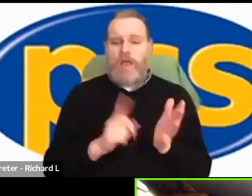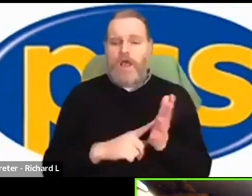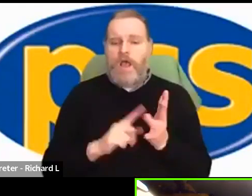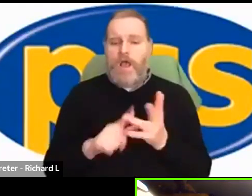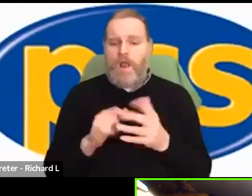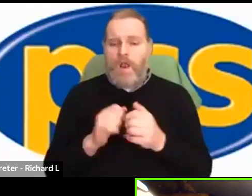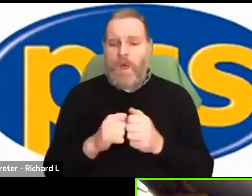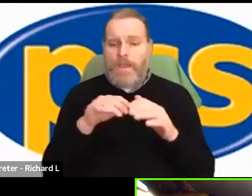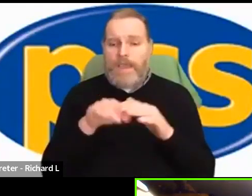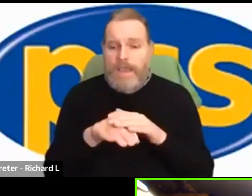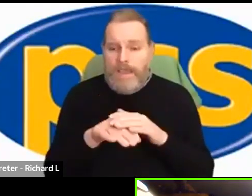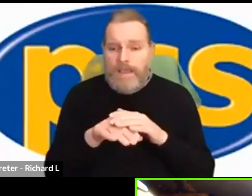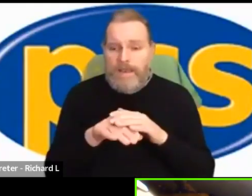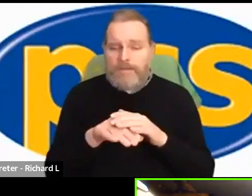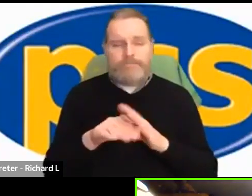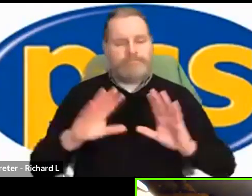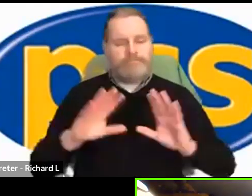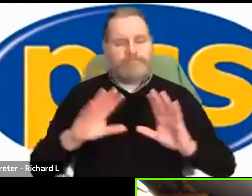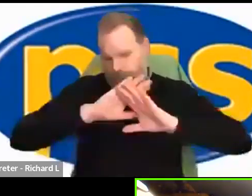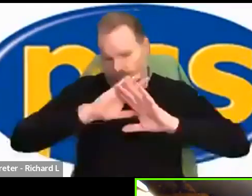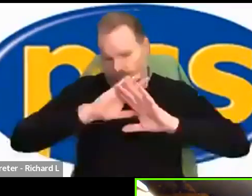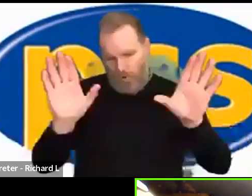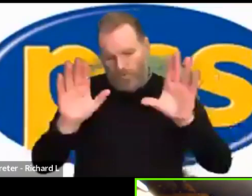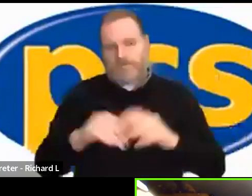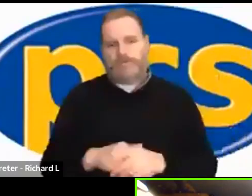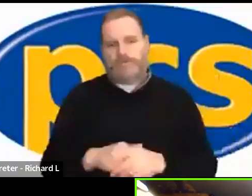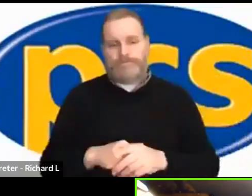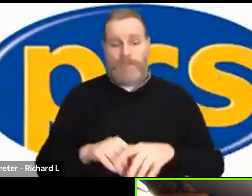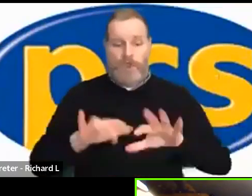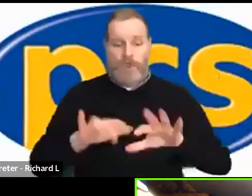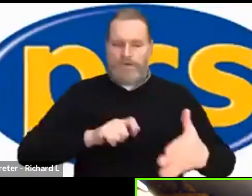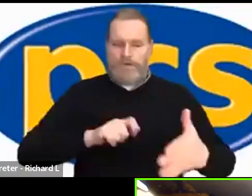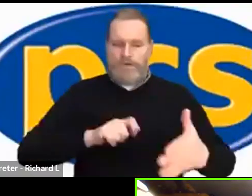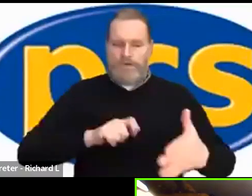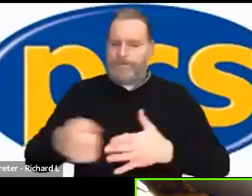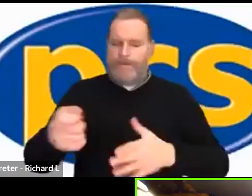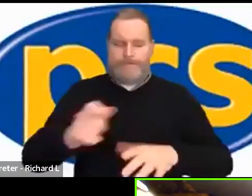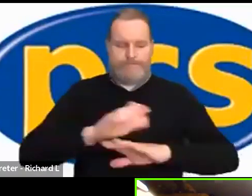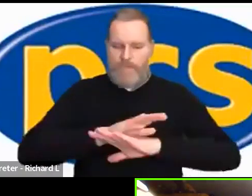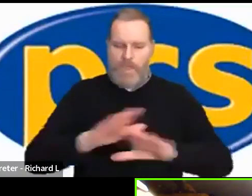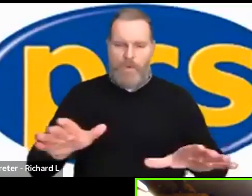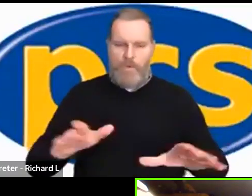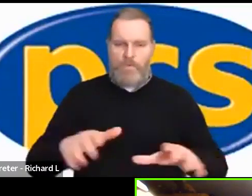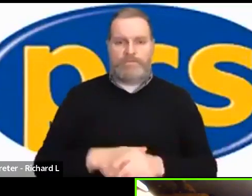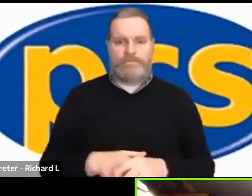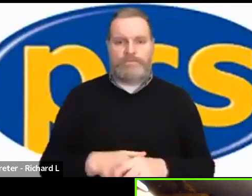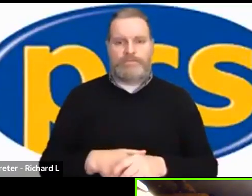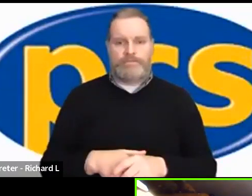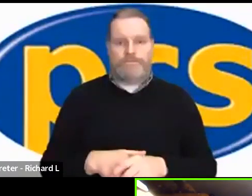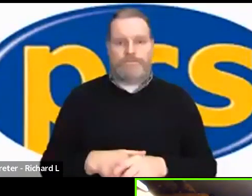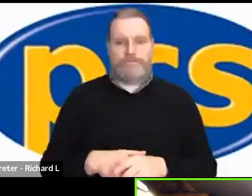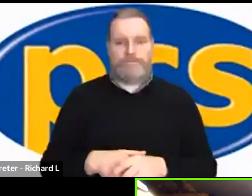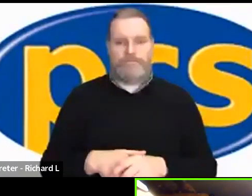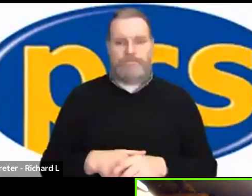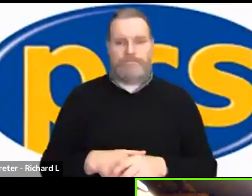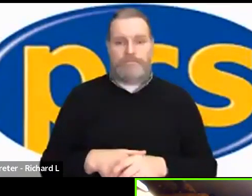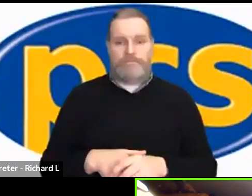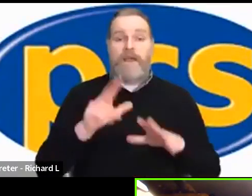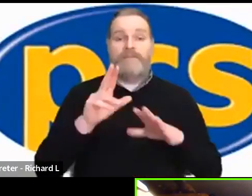completely at home or certainly y on a on a hybrid basis? And the message that I think And the message that I think a lot of us have been putting out is don't , don't log on